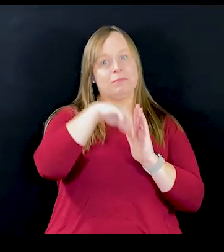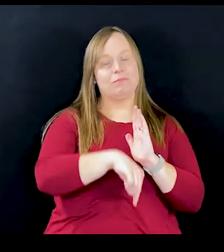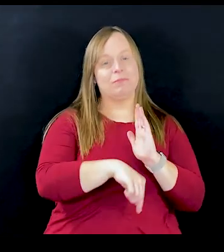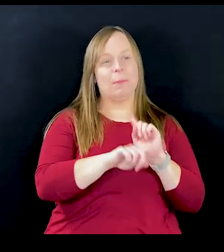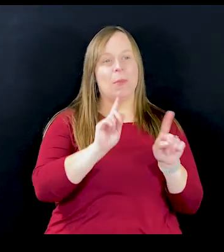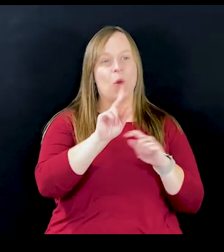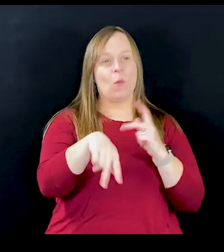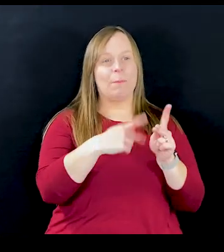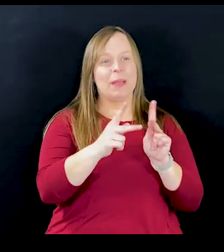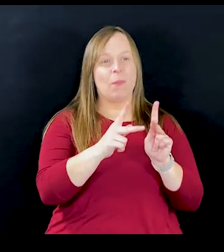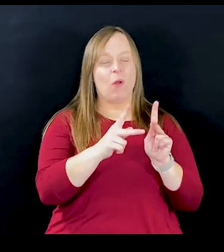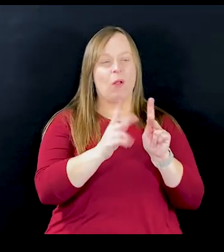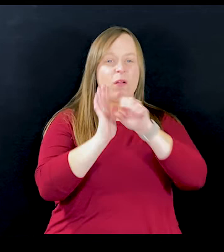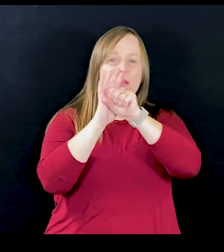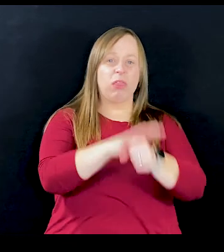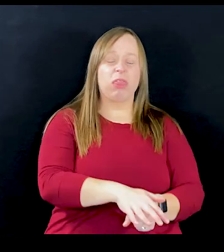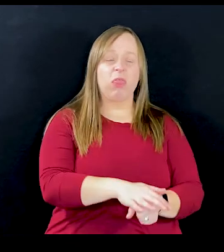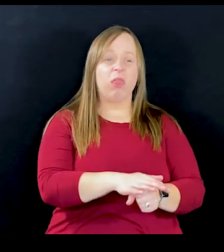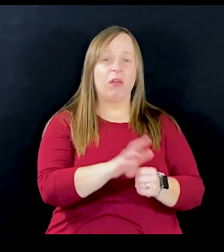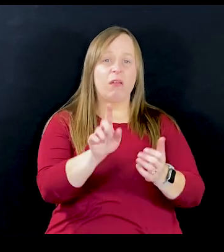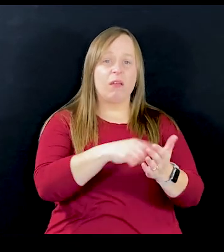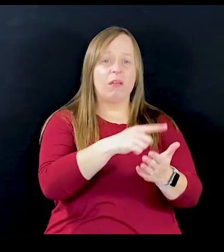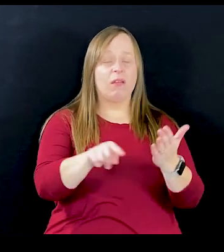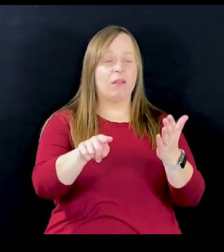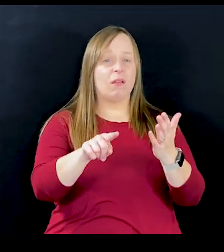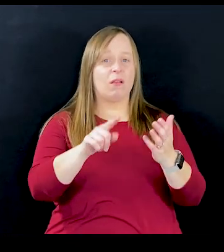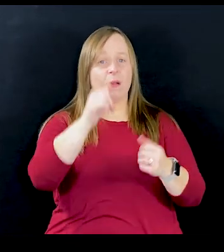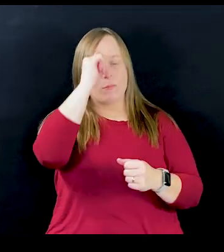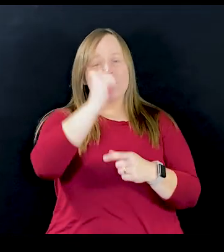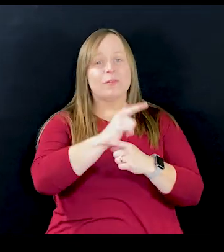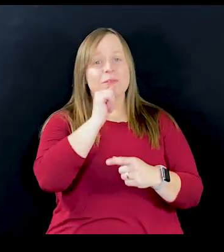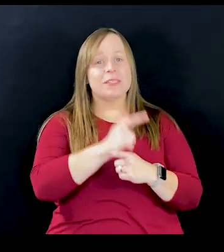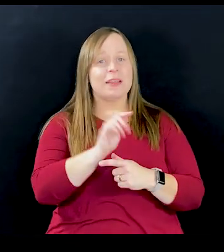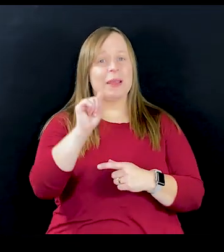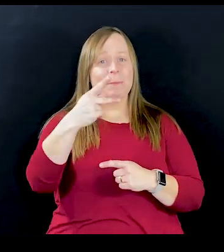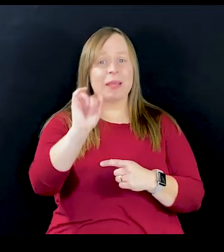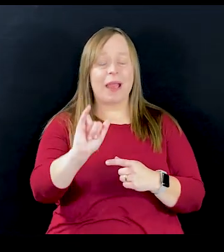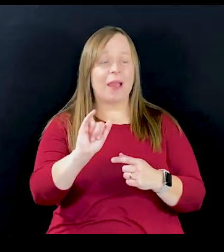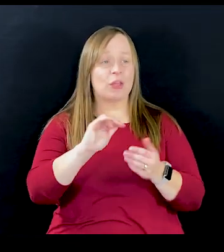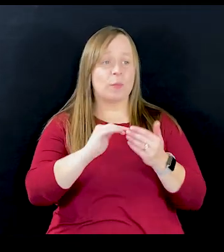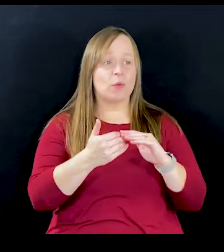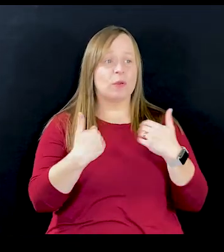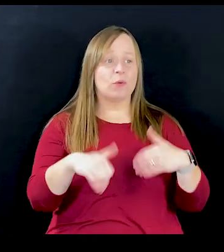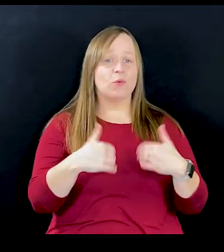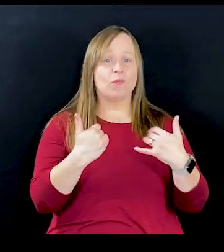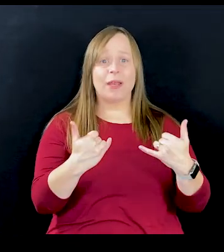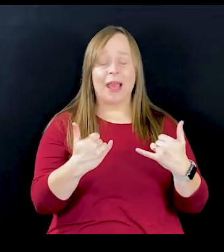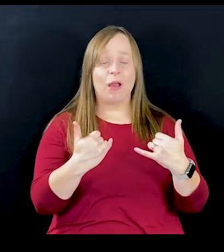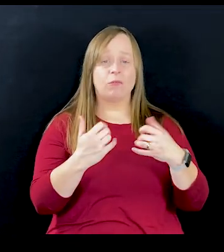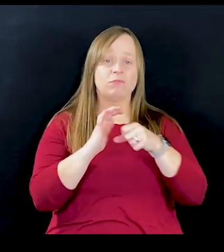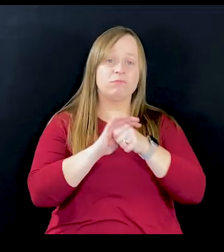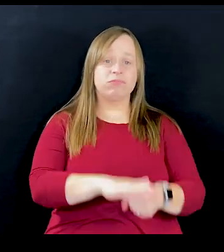But when people are under siege like our brothers and sisters in the AAPI community are right now,